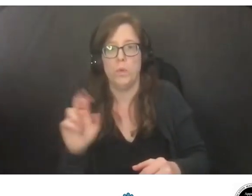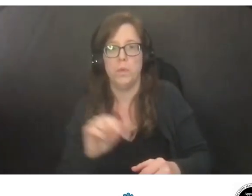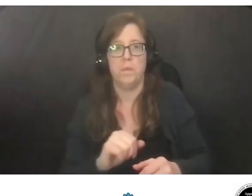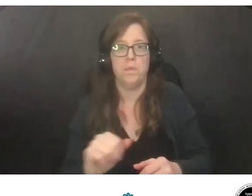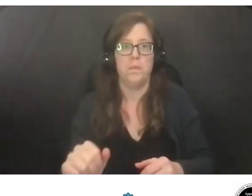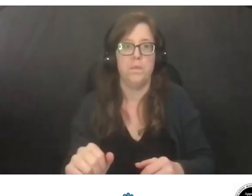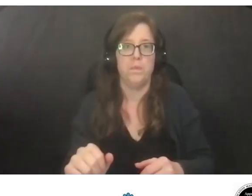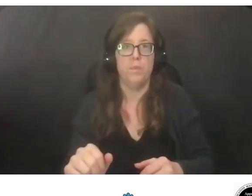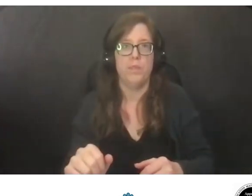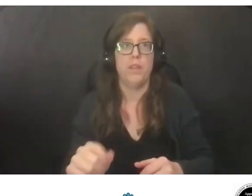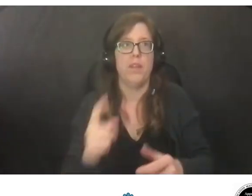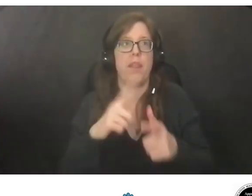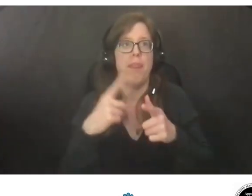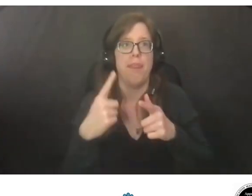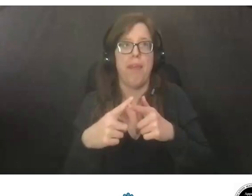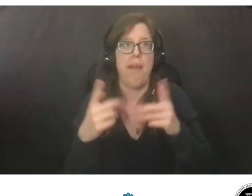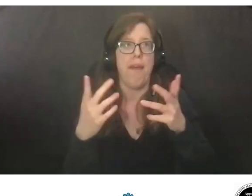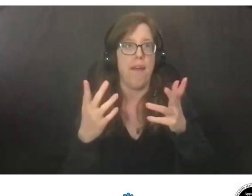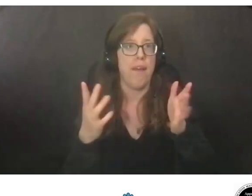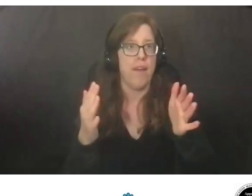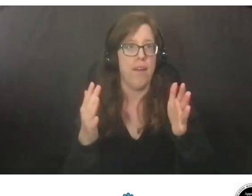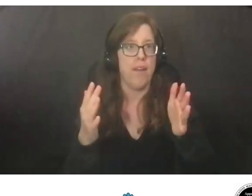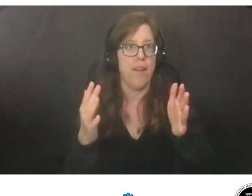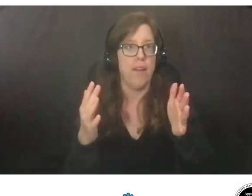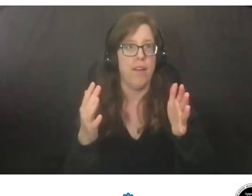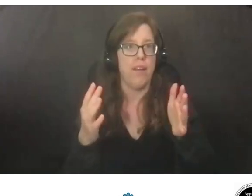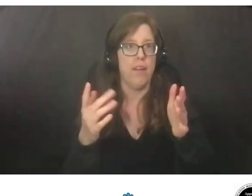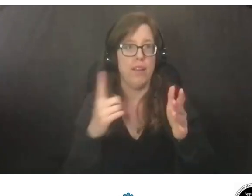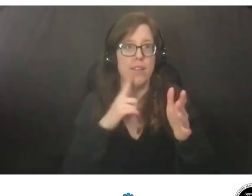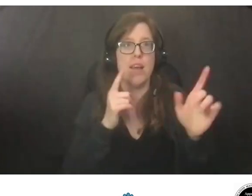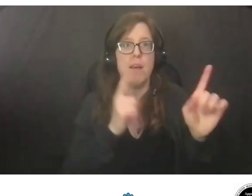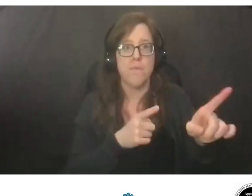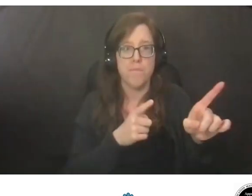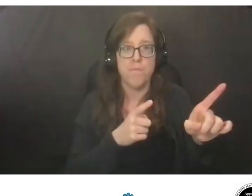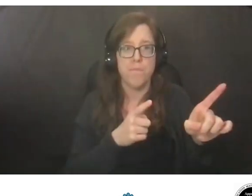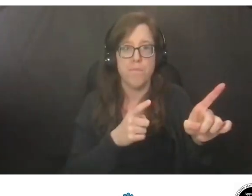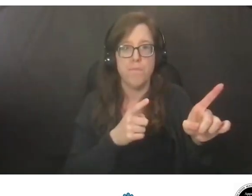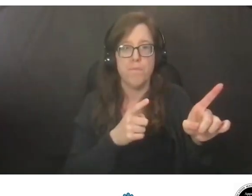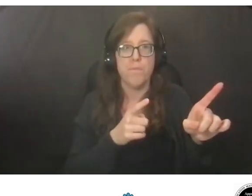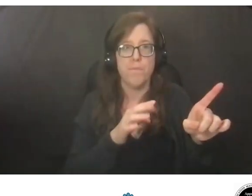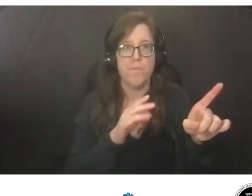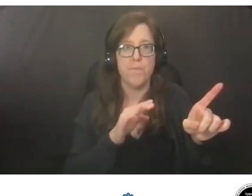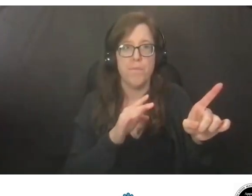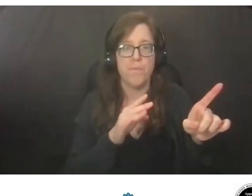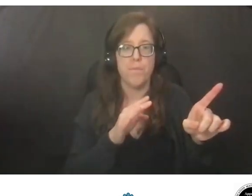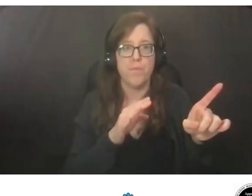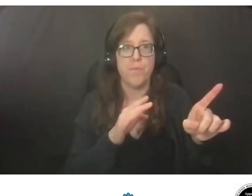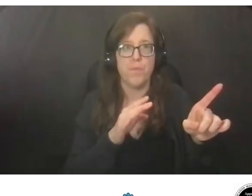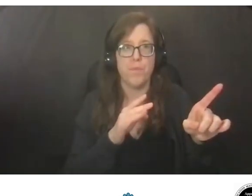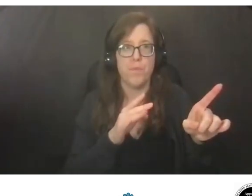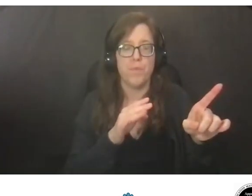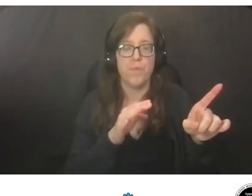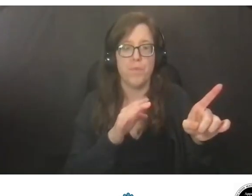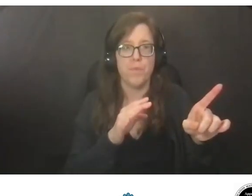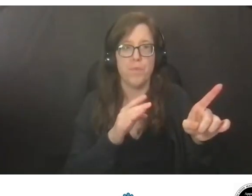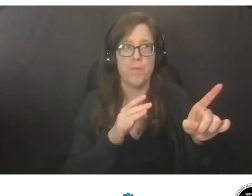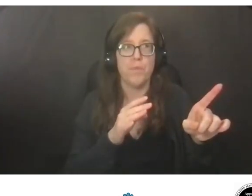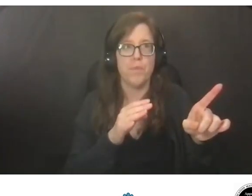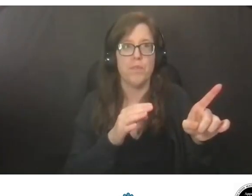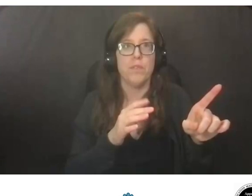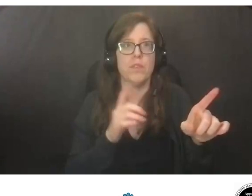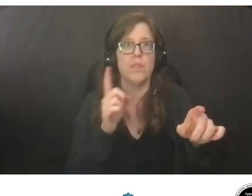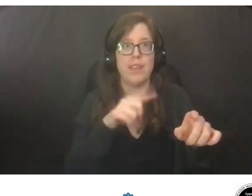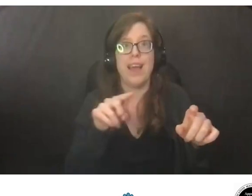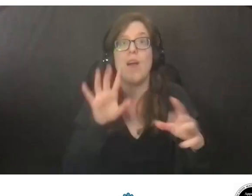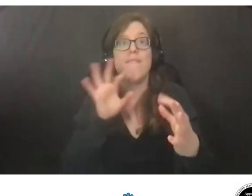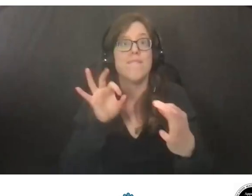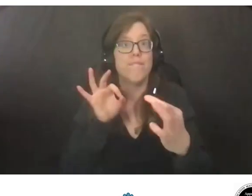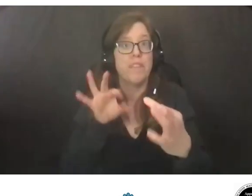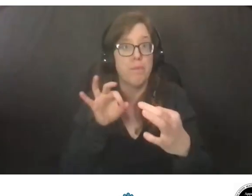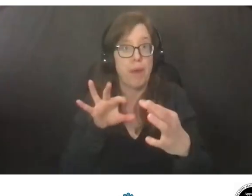I'm logged that the feedback survey.